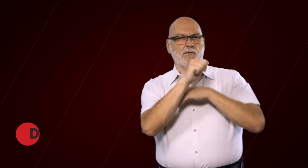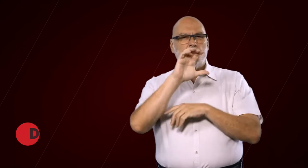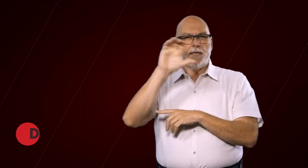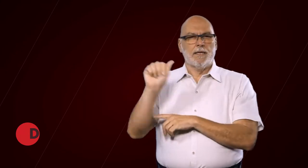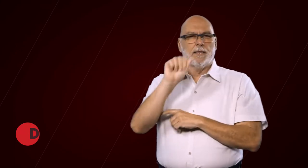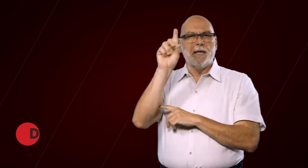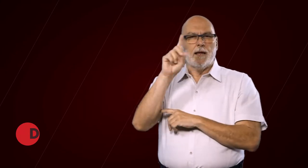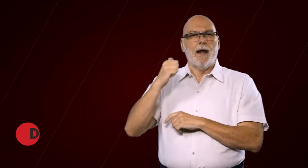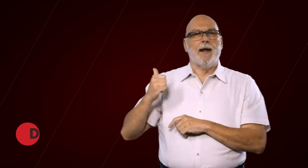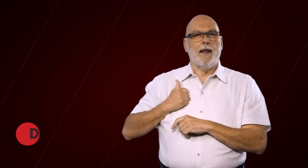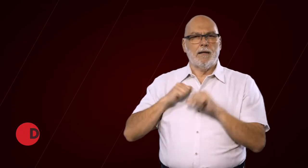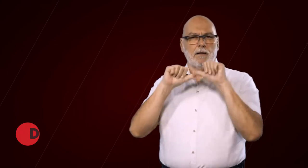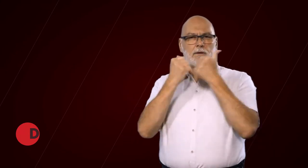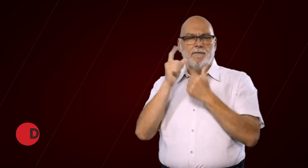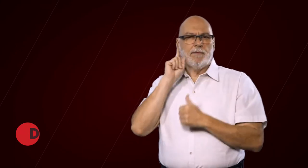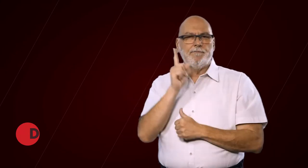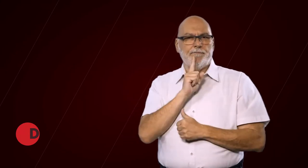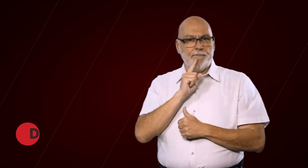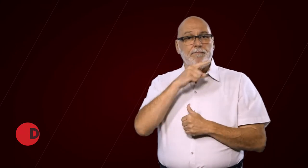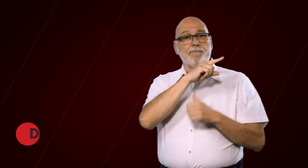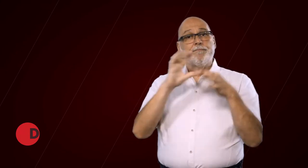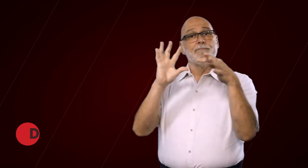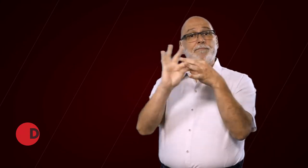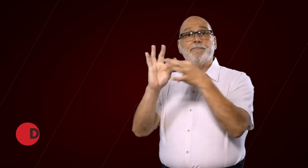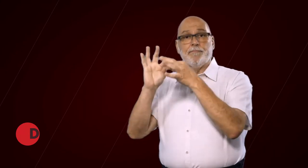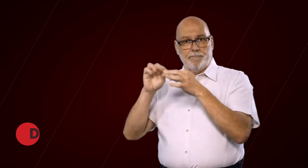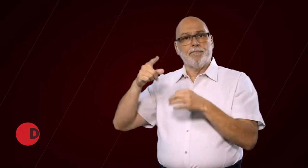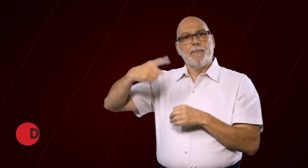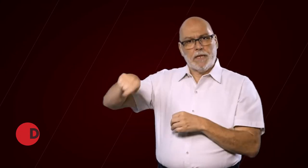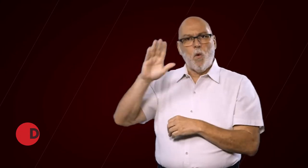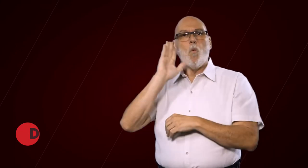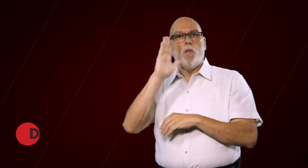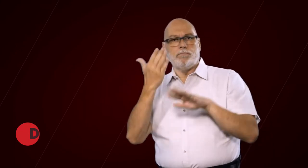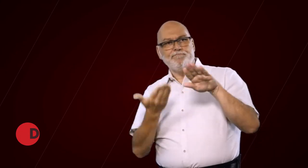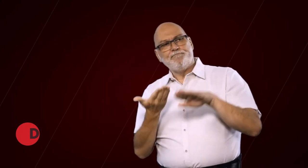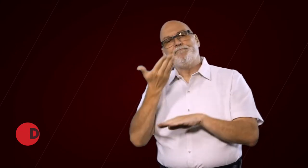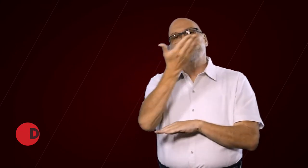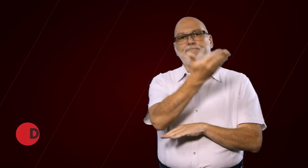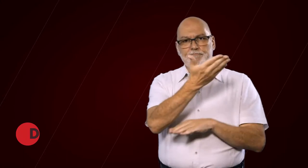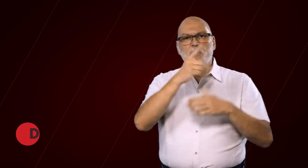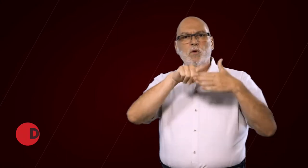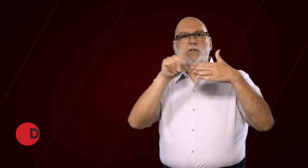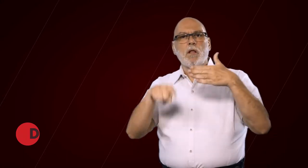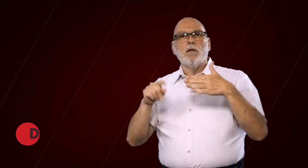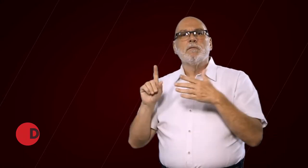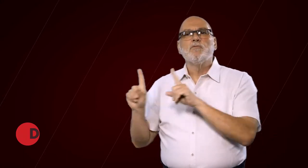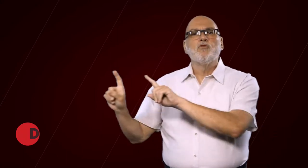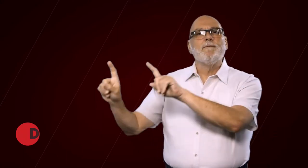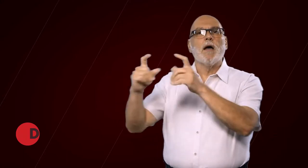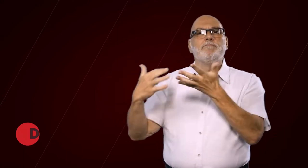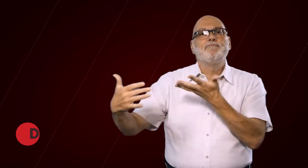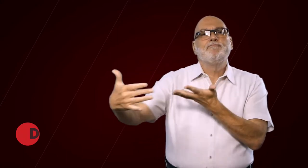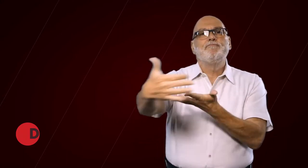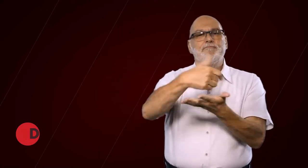Association of the Deaf (CAD) says they will be submitting results